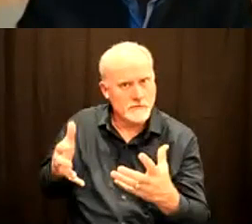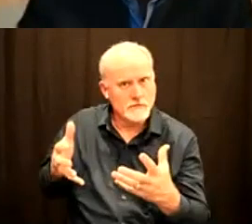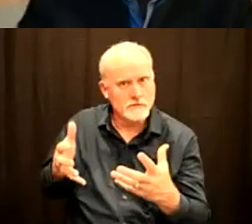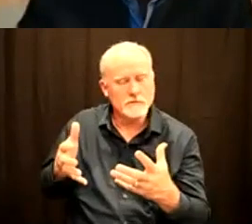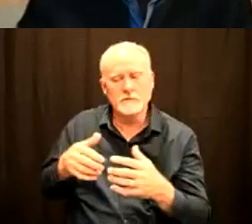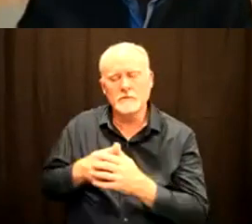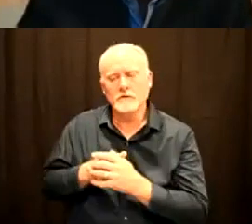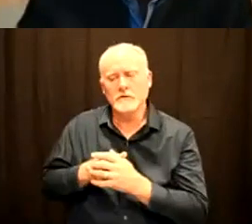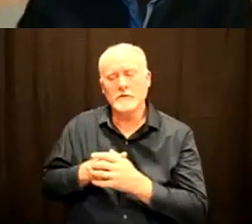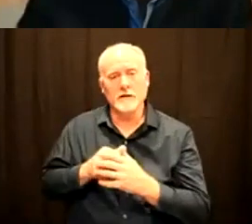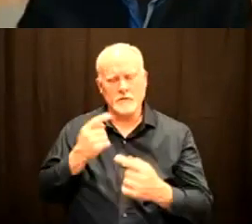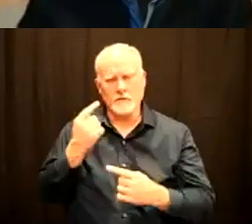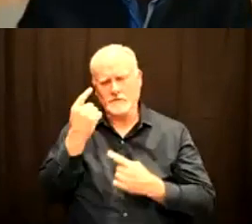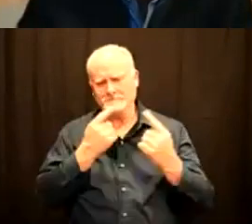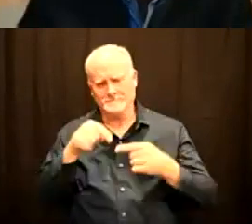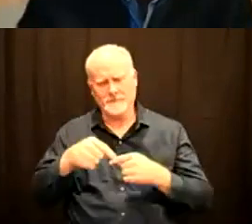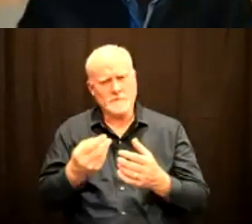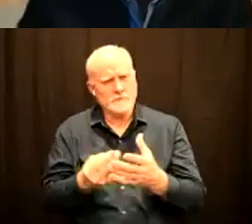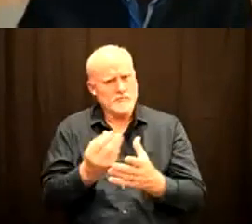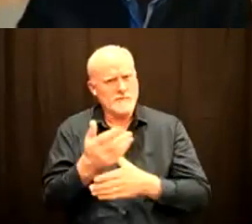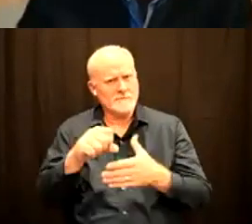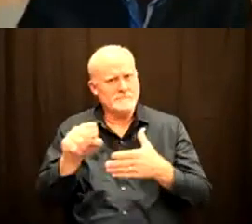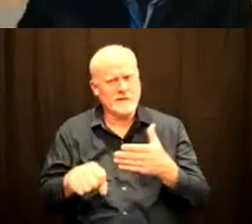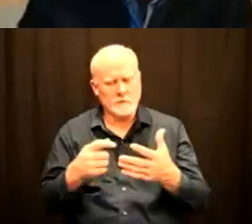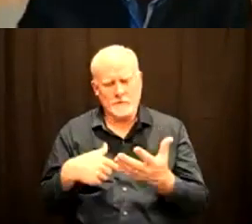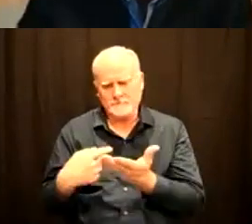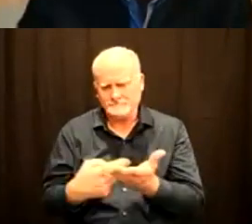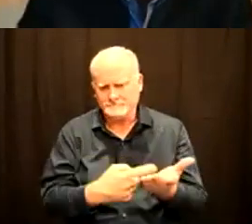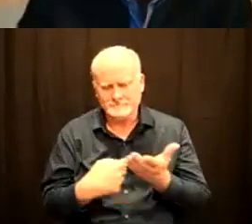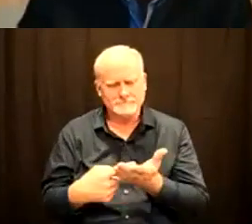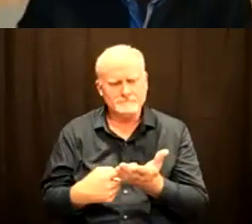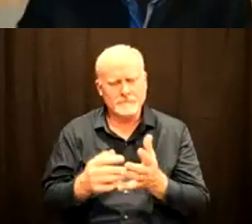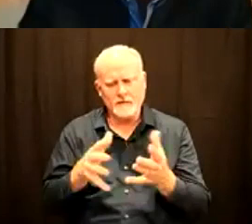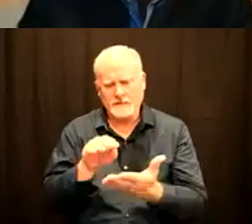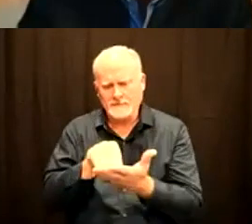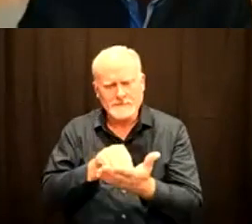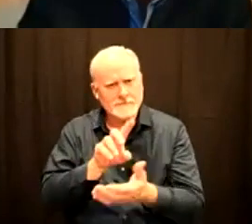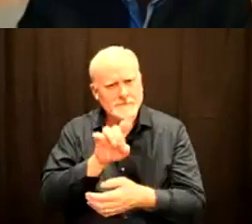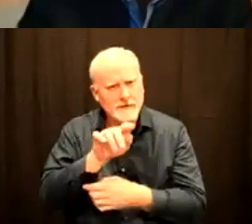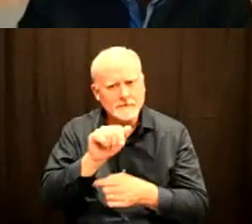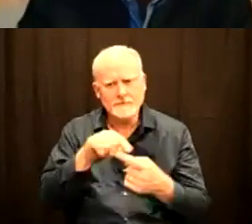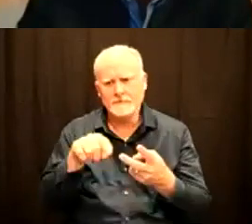options for the spring semester we consulted a great deal of data trends projections listen to